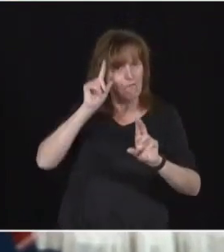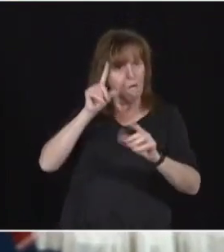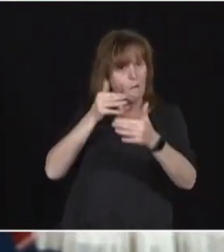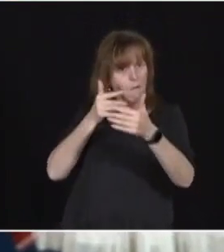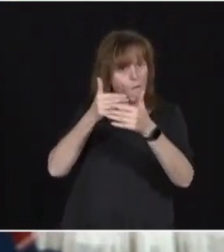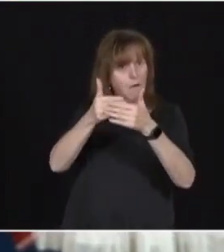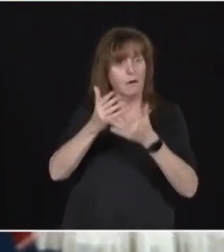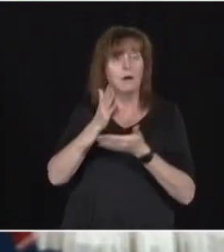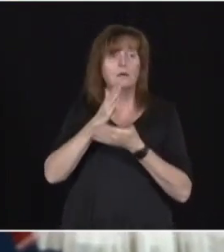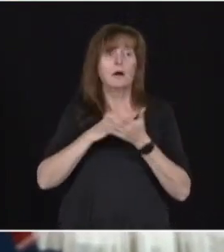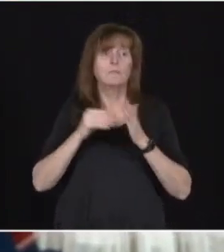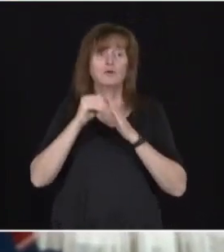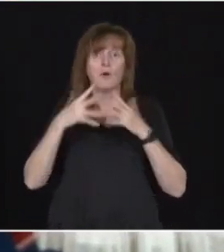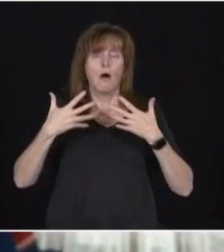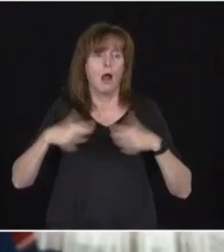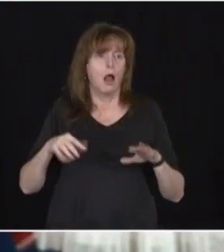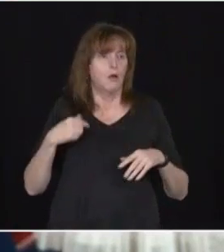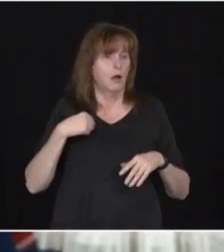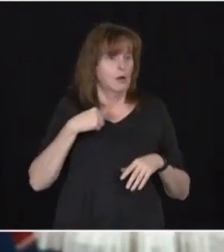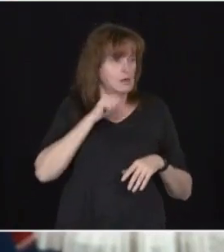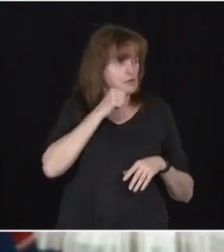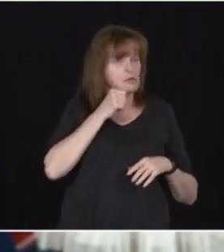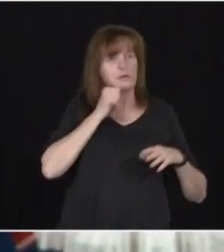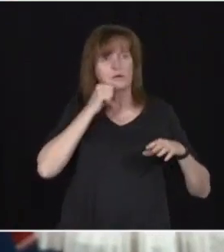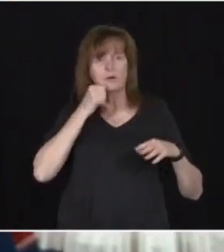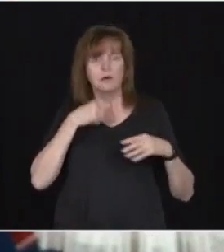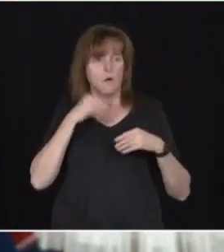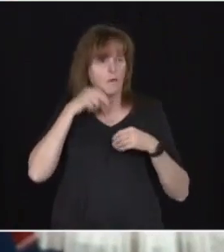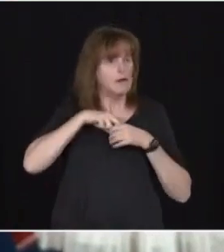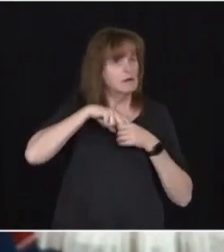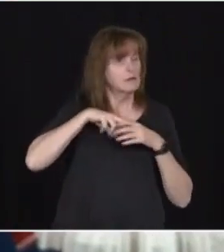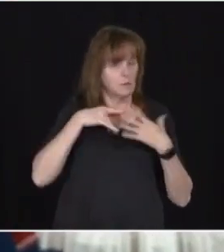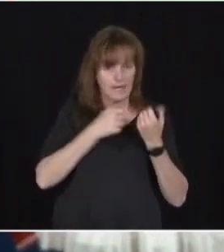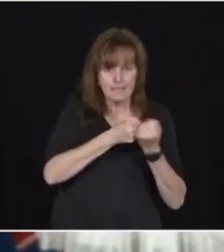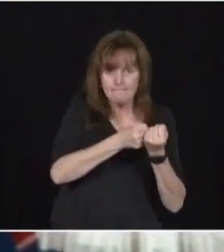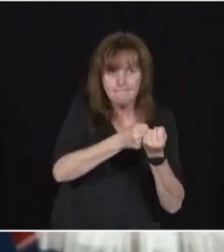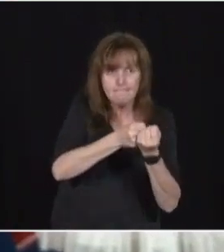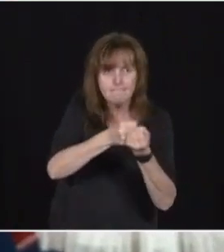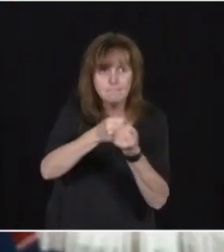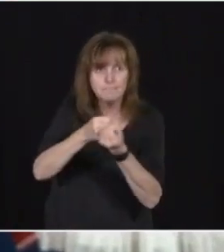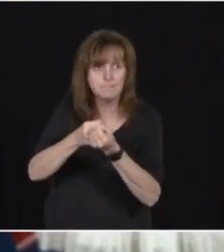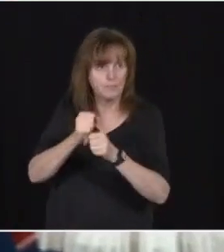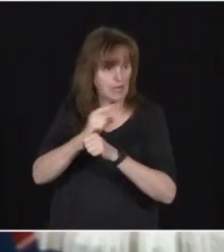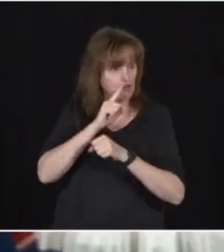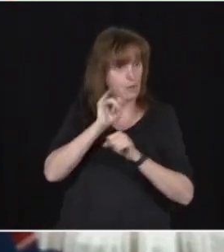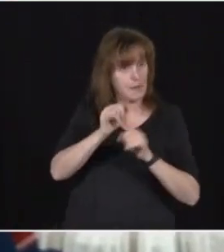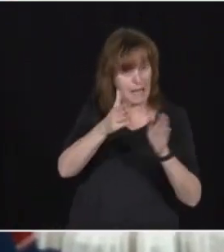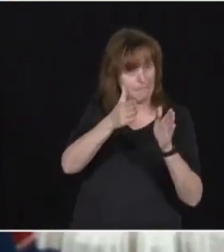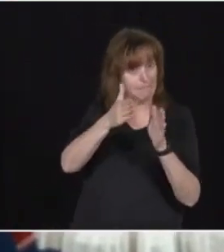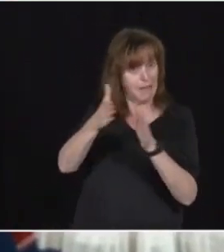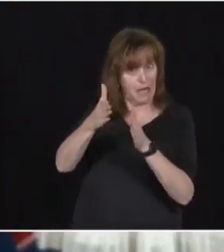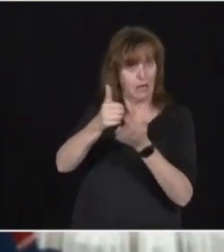Have to get back and many journeys -- many children are already facing that today. We are facing reopening widths